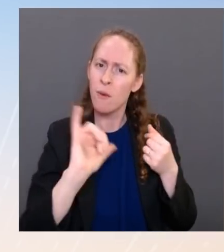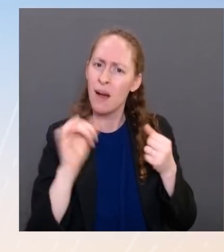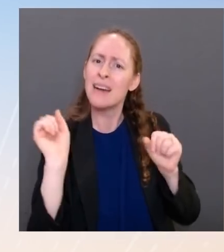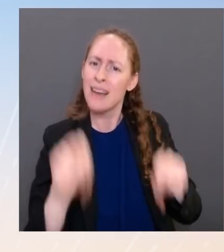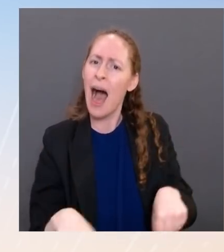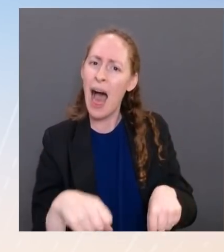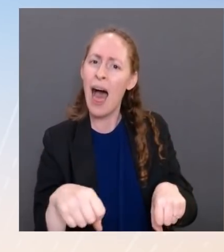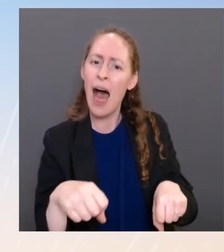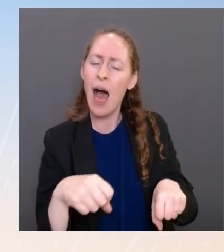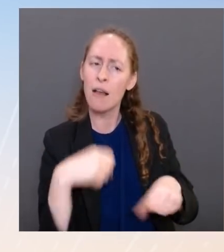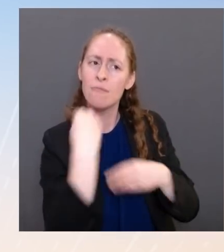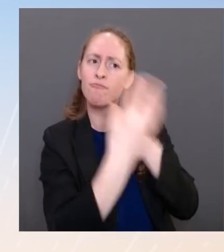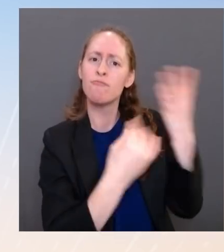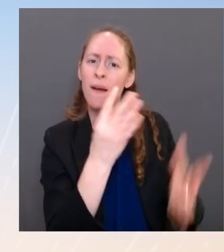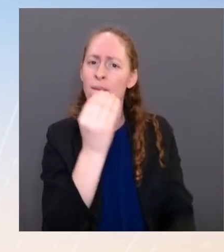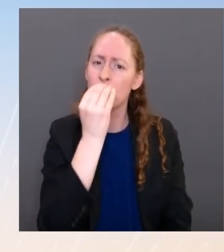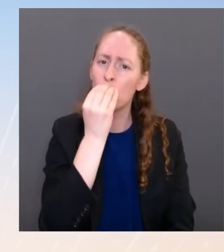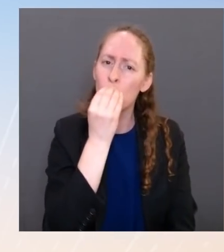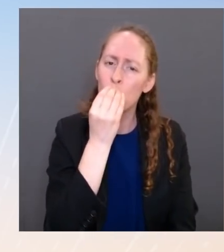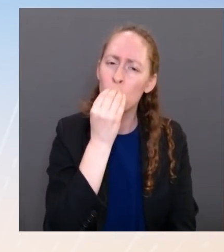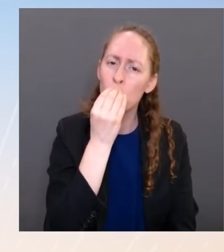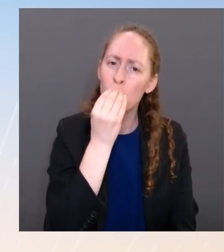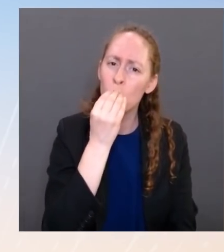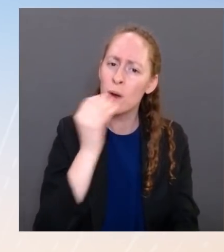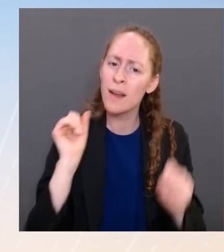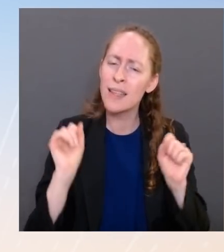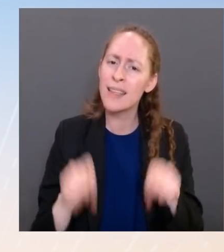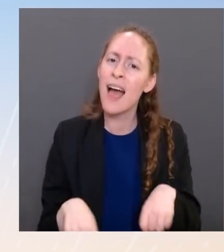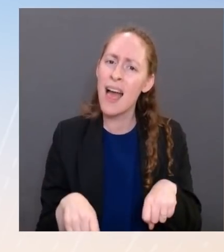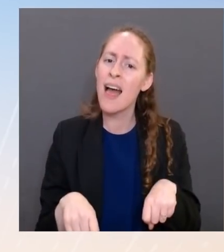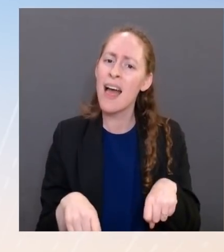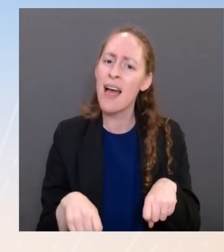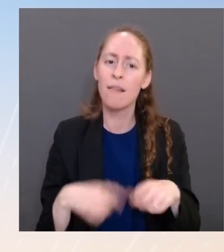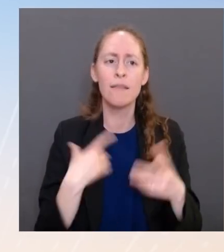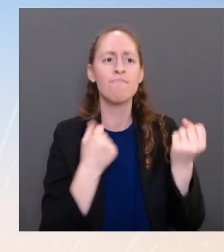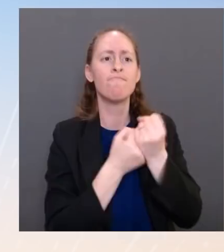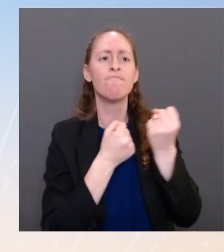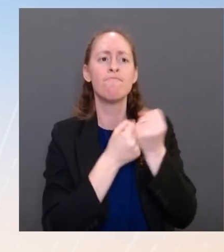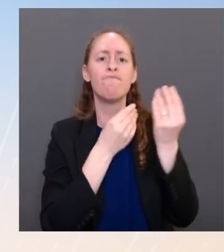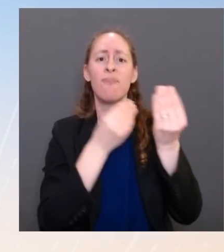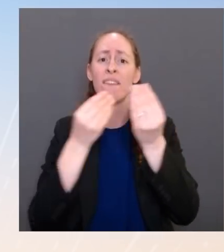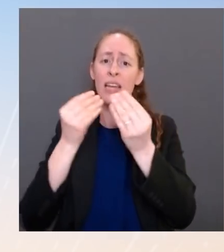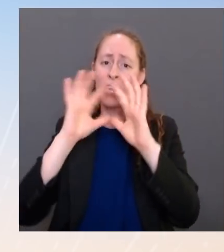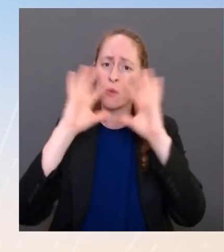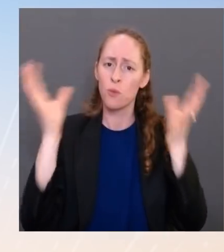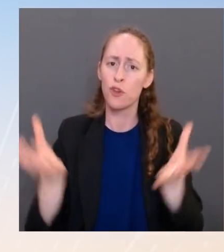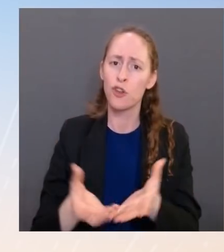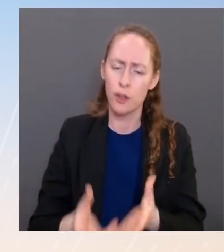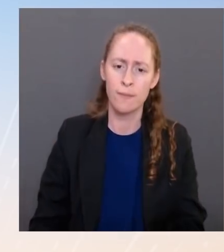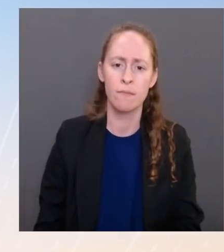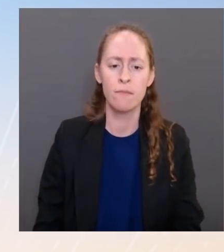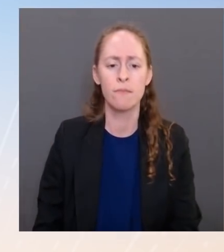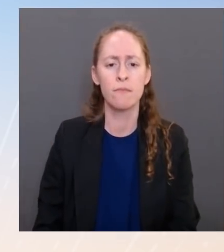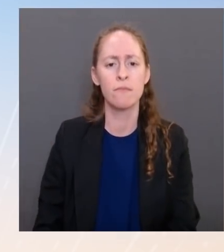at the IBEW tomorrow afternoon, but I can tell you you will -- whether it's tomorrow or in days and weeks ahead, people --